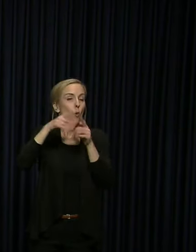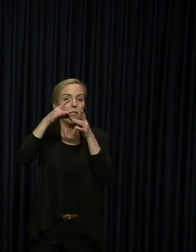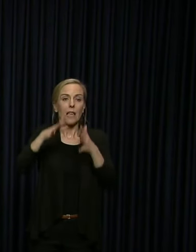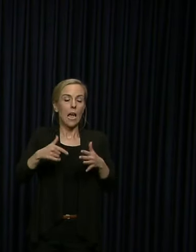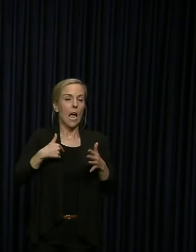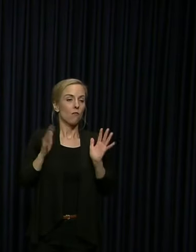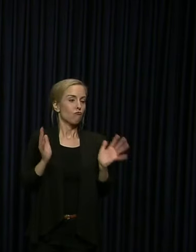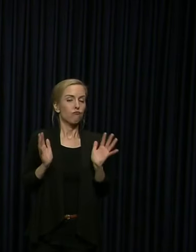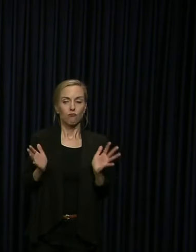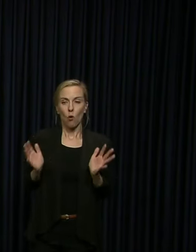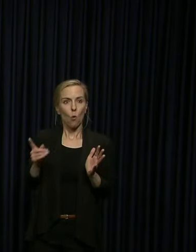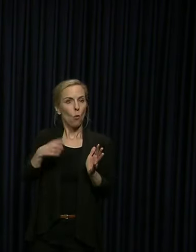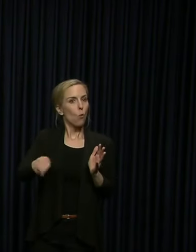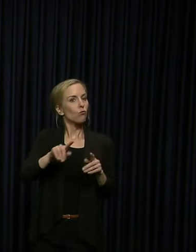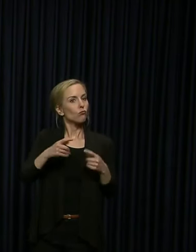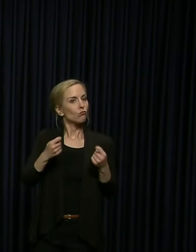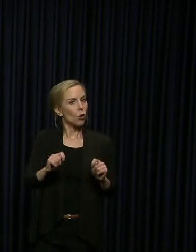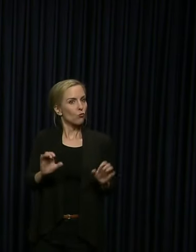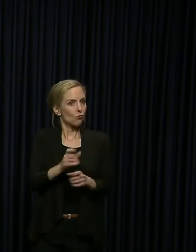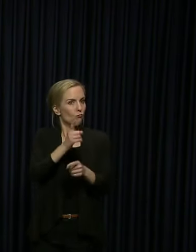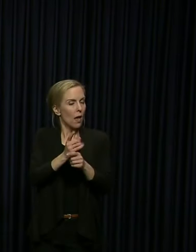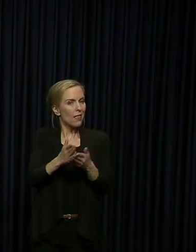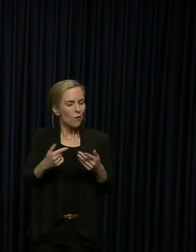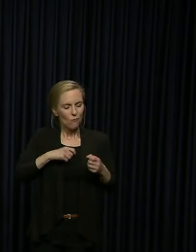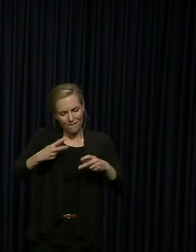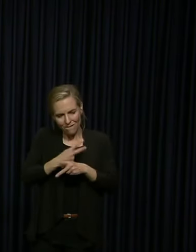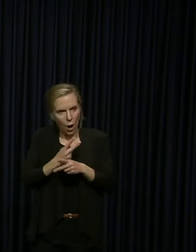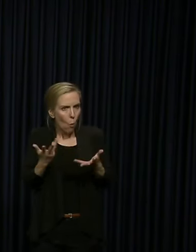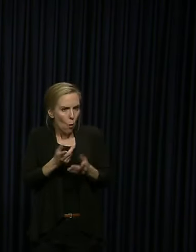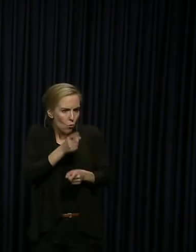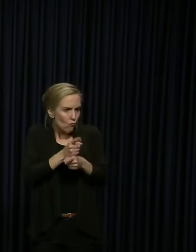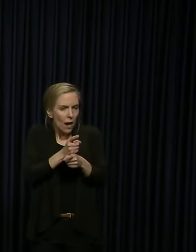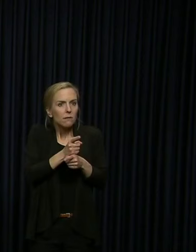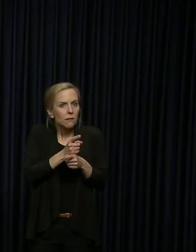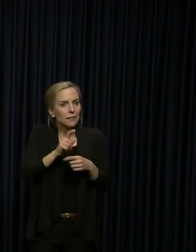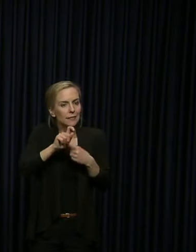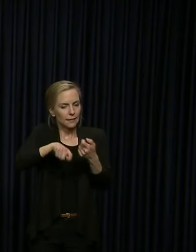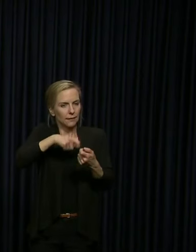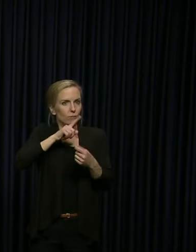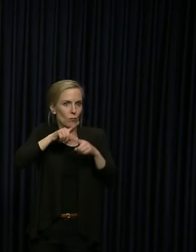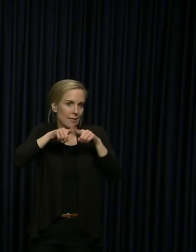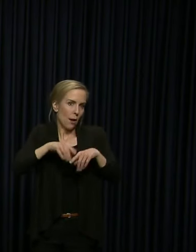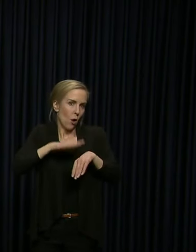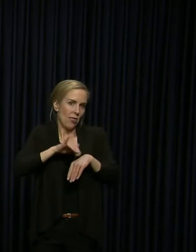TO OUR NUMBERS, WHICH IF ALL OF THAT IS ACCURATE, AND THAT'S THE